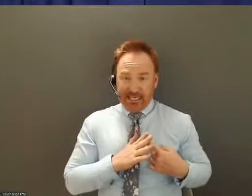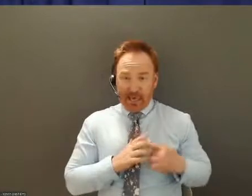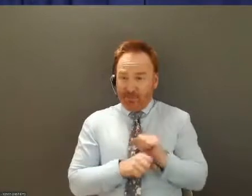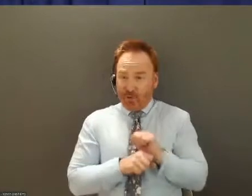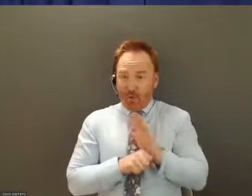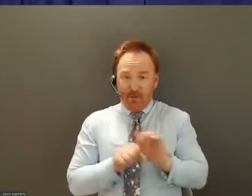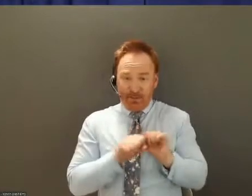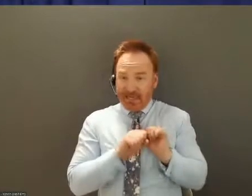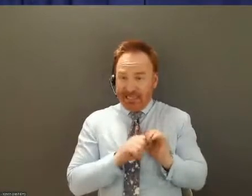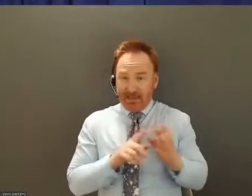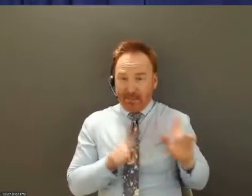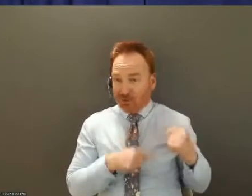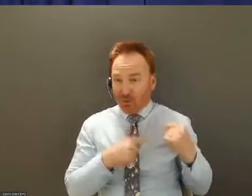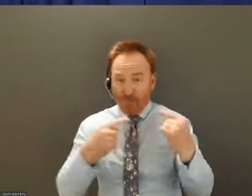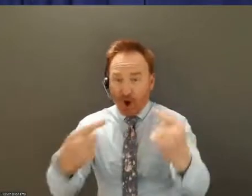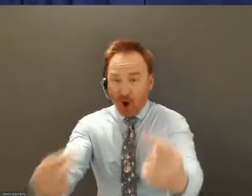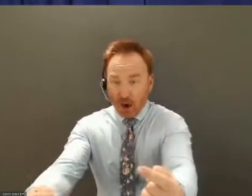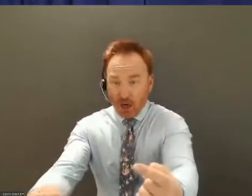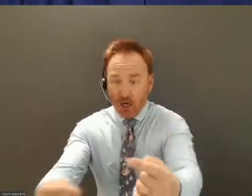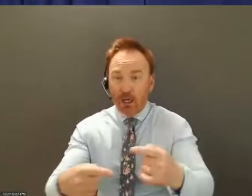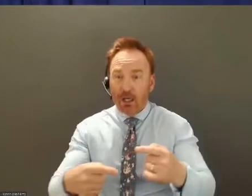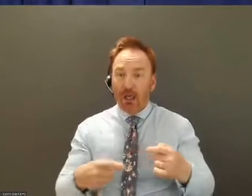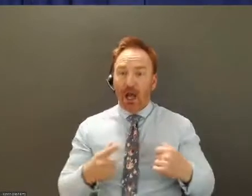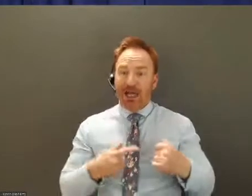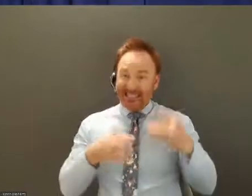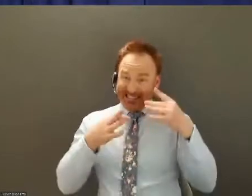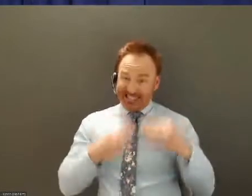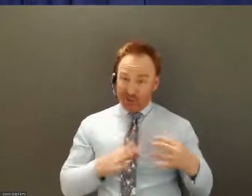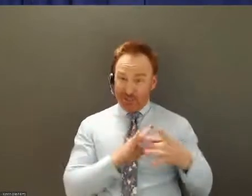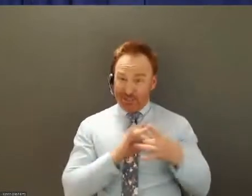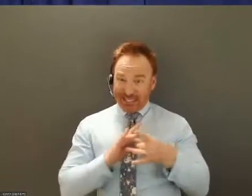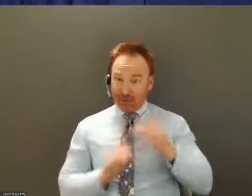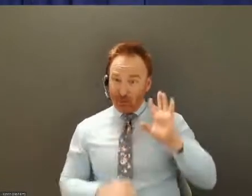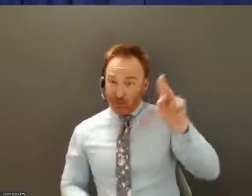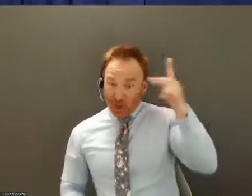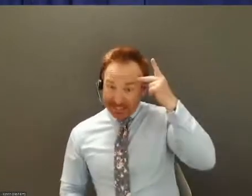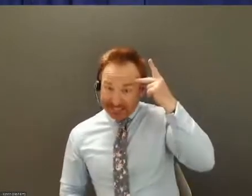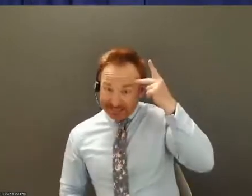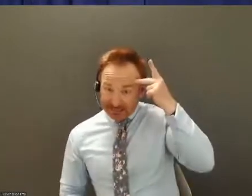community and I see there is nobody out and people are